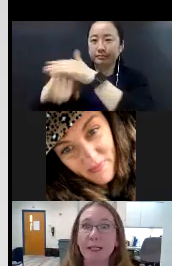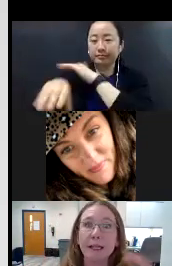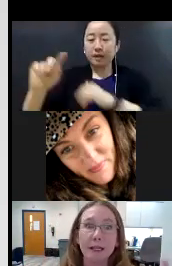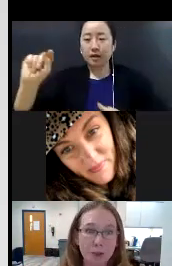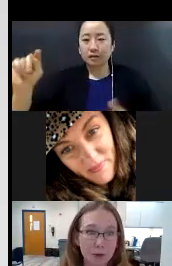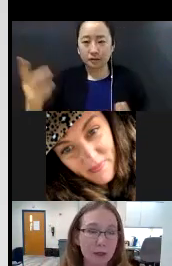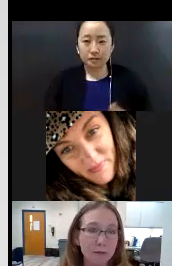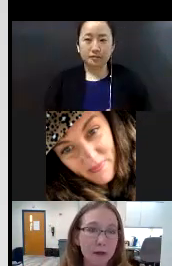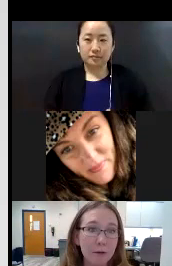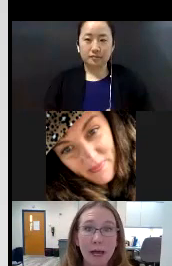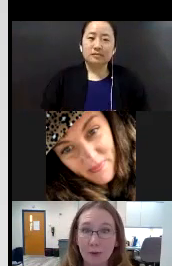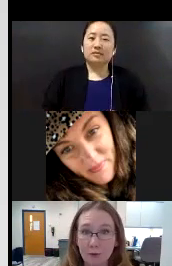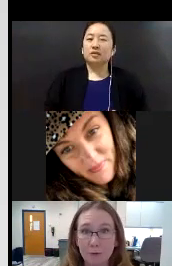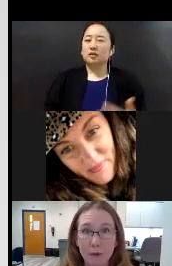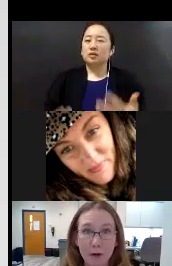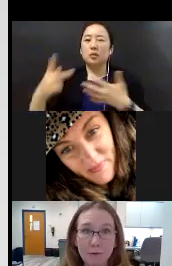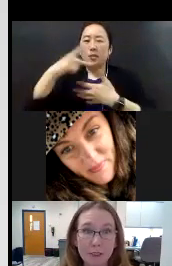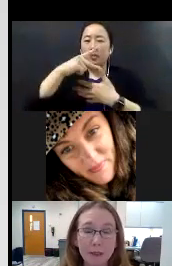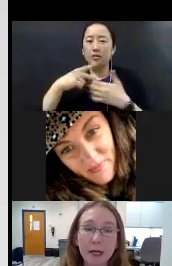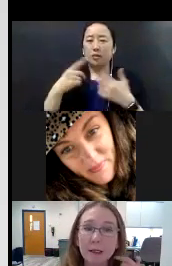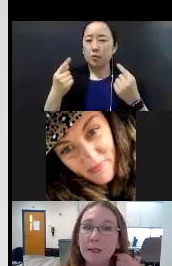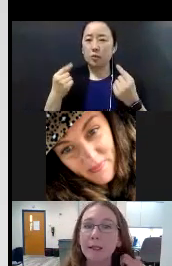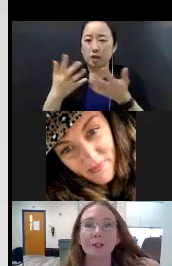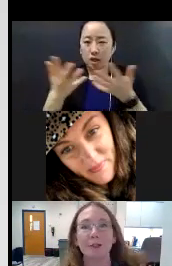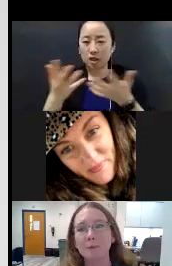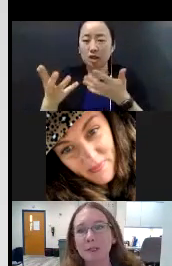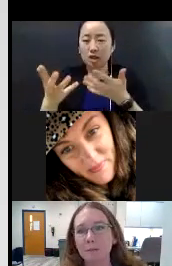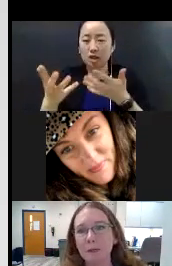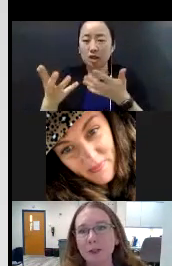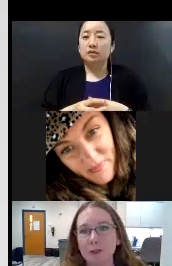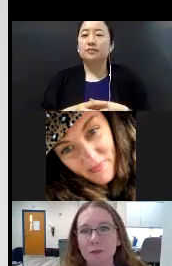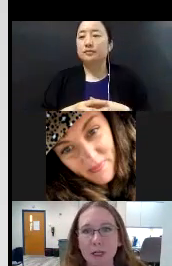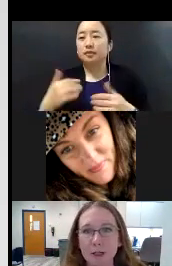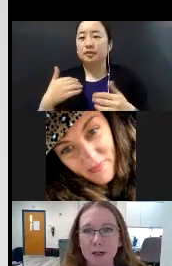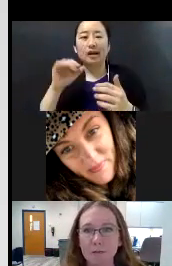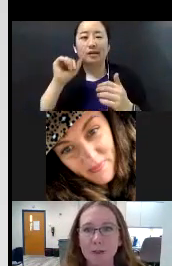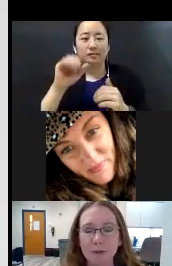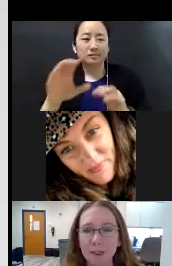KICK IN AND DO A BATHROOM REMODEL OF SOME KIND. I JUST PUT UP SOME PICTURES OF DIFFERENT